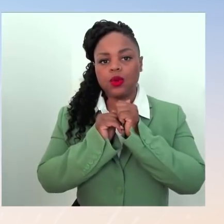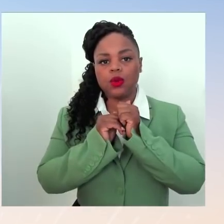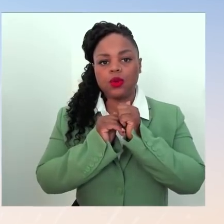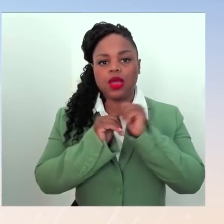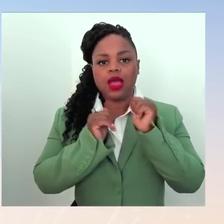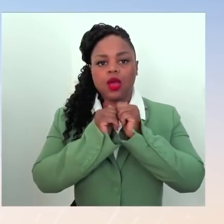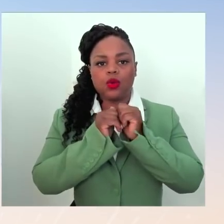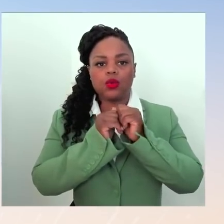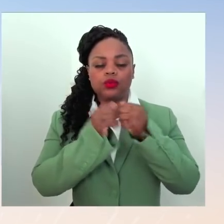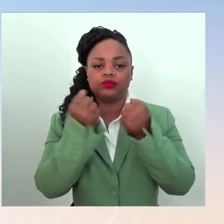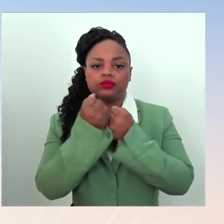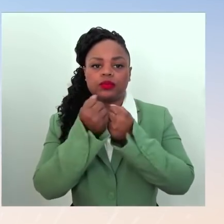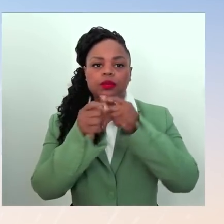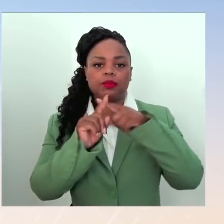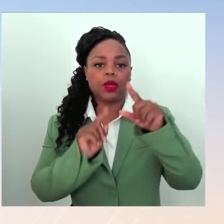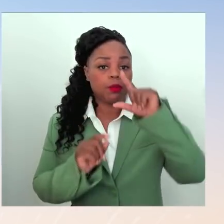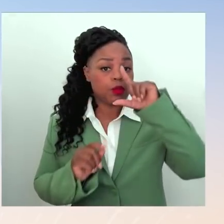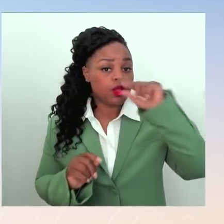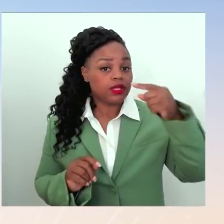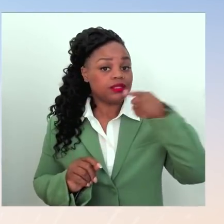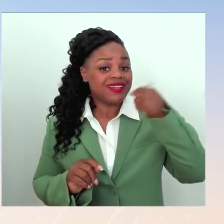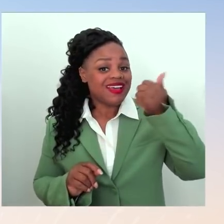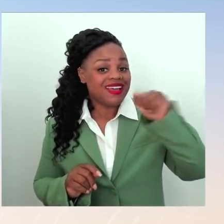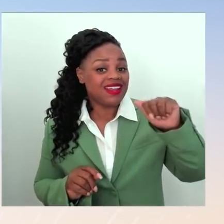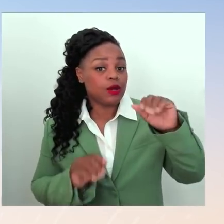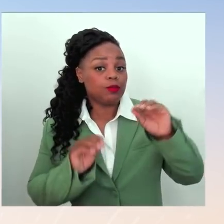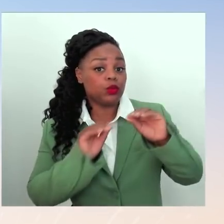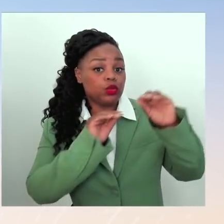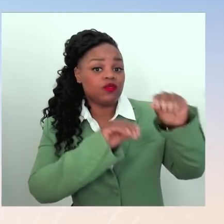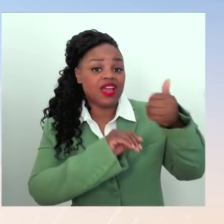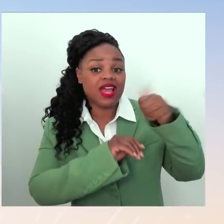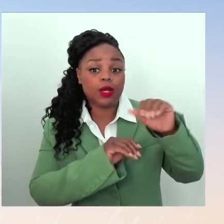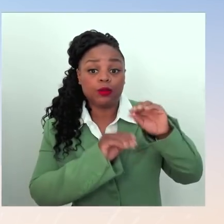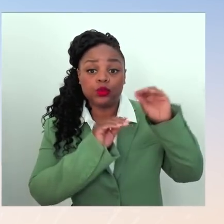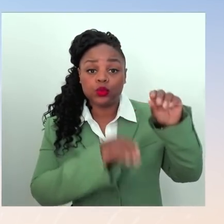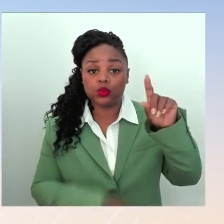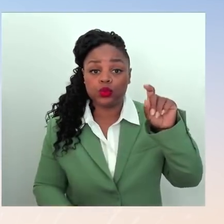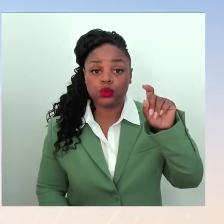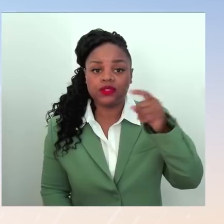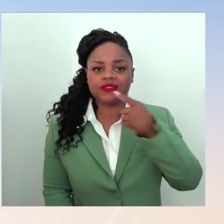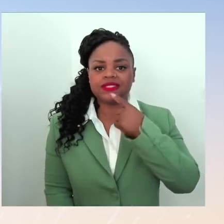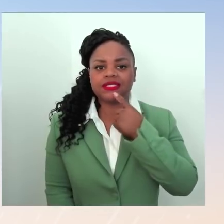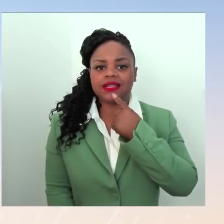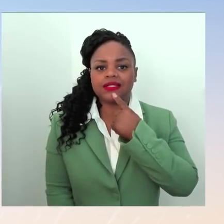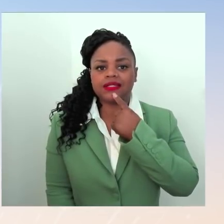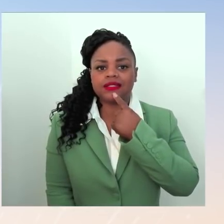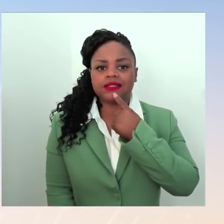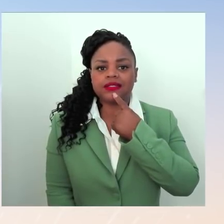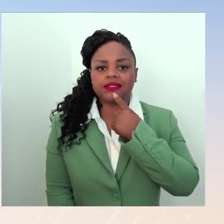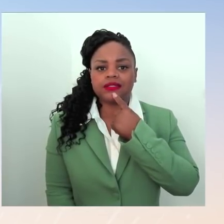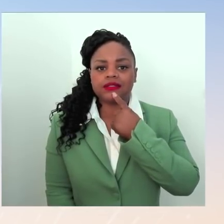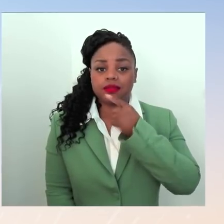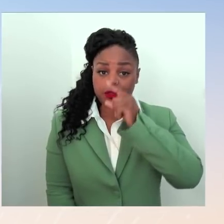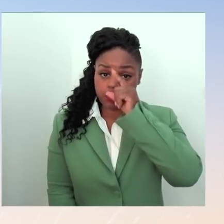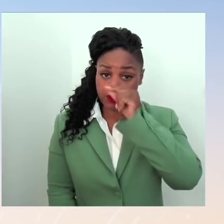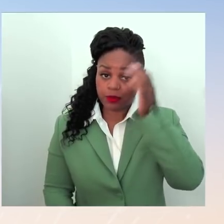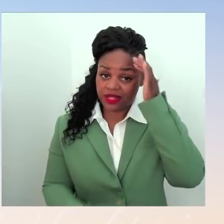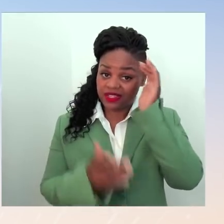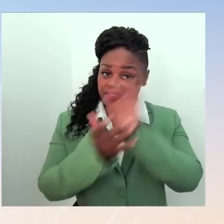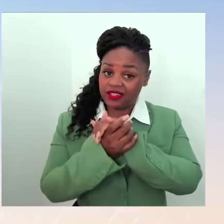So even where they take off from almost doesn't matter. By "any move" means even the provision of them would be viewed as an "act of war," conceivably. No? Ms. Psaki: Well, again,